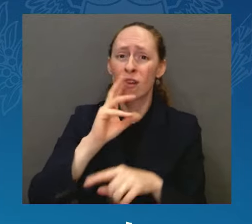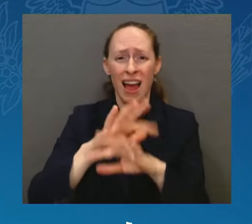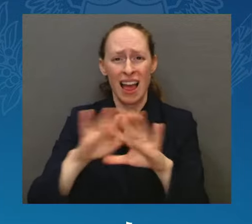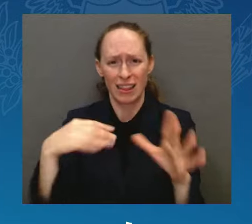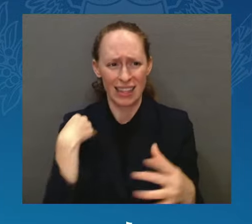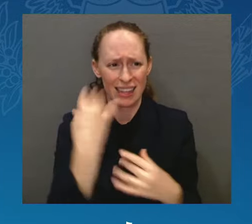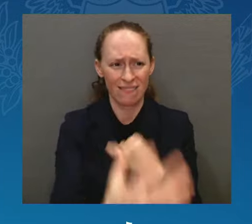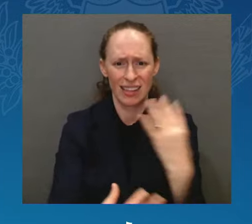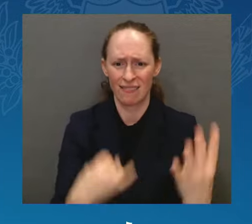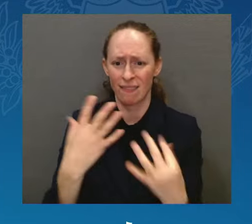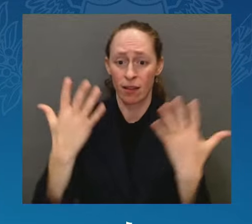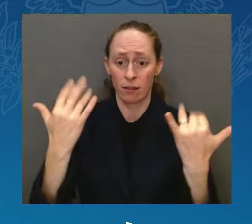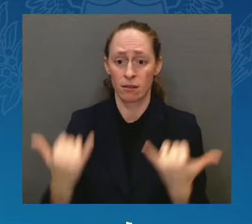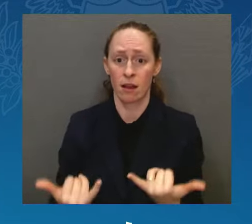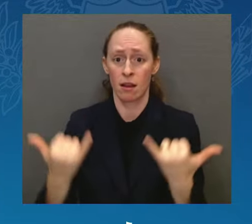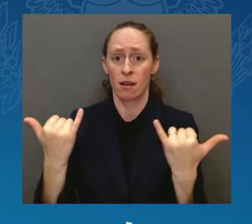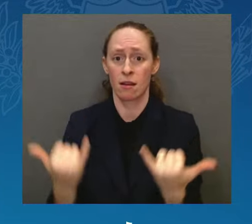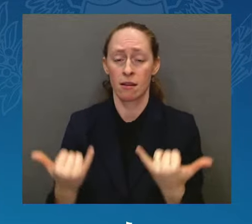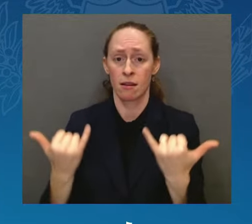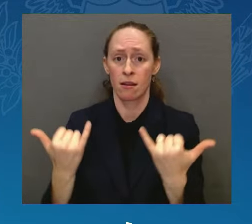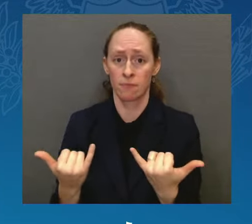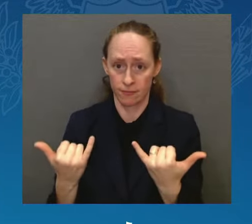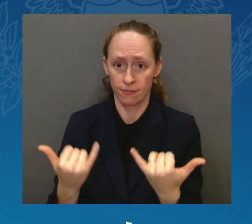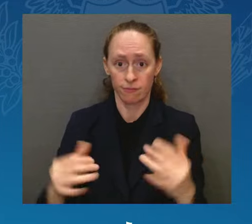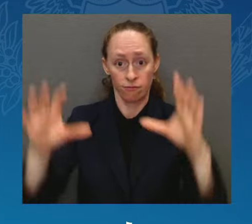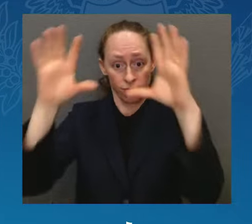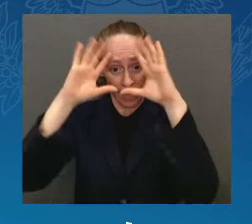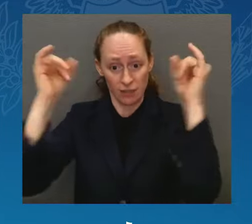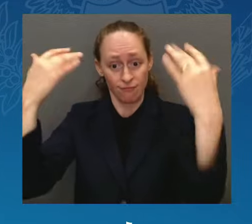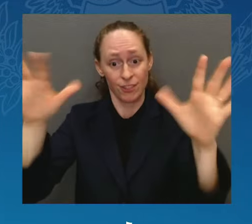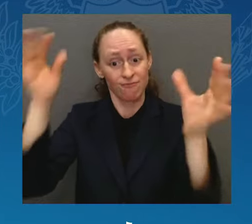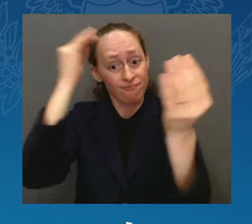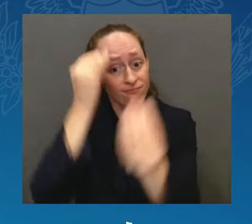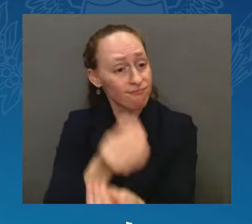$100 million in assistance to the Palestinian people --